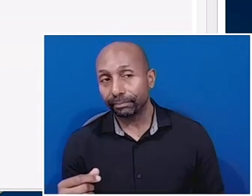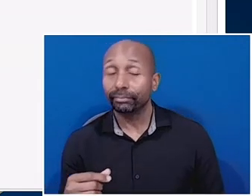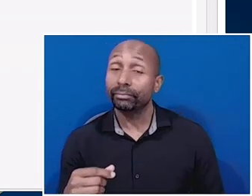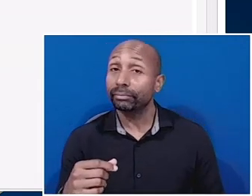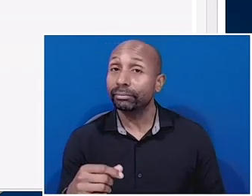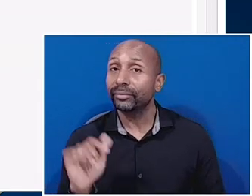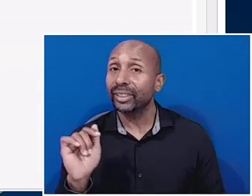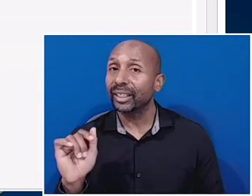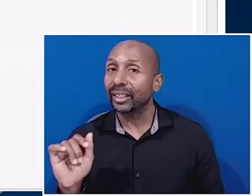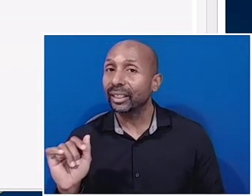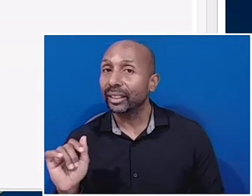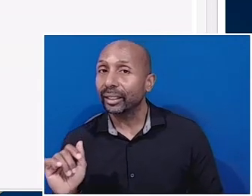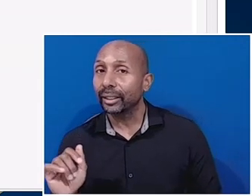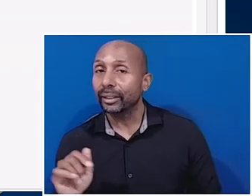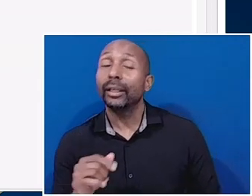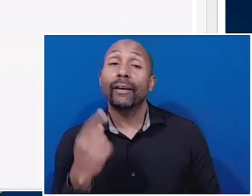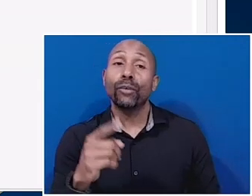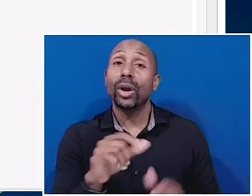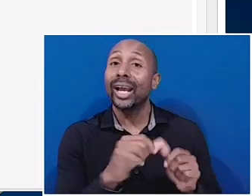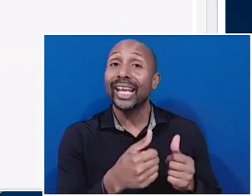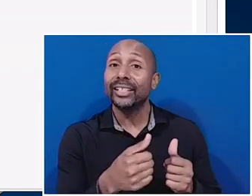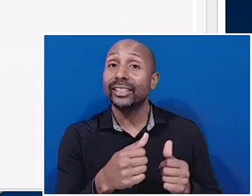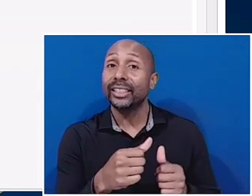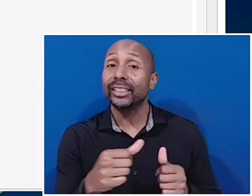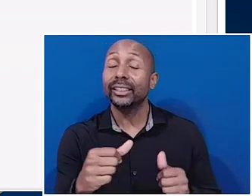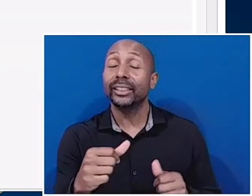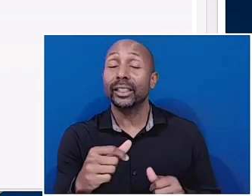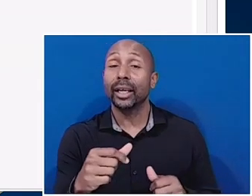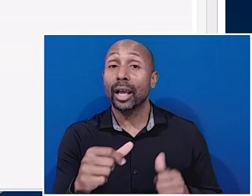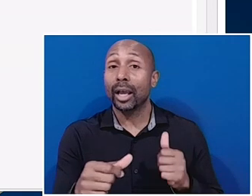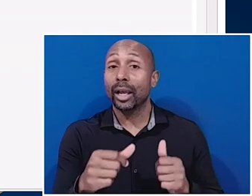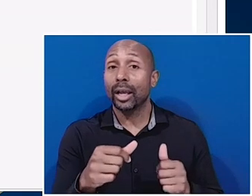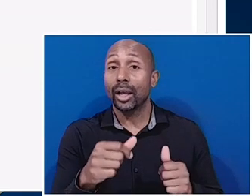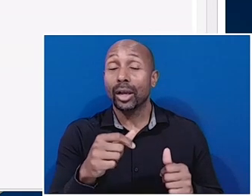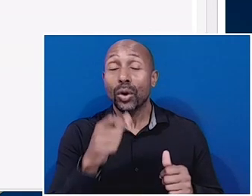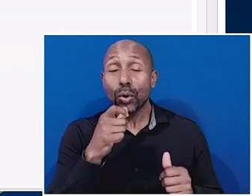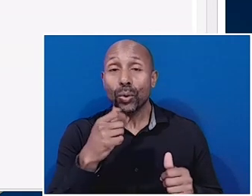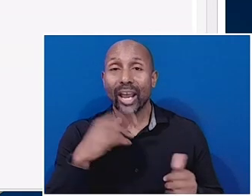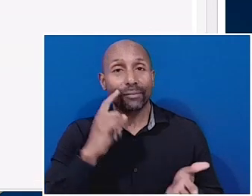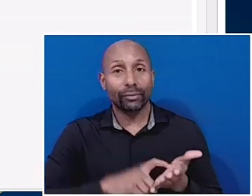under 602- under 602 and 19- under